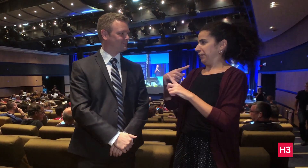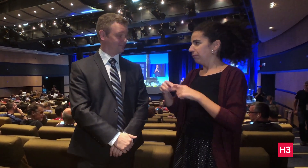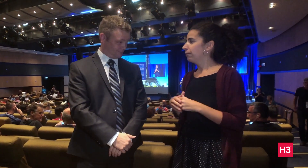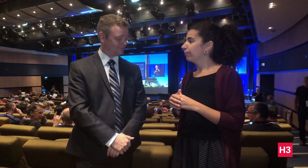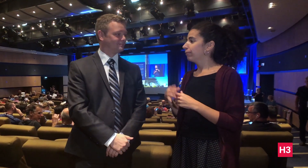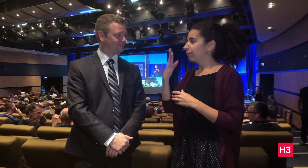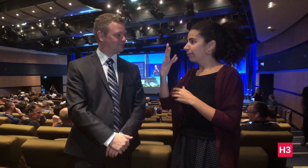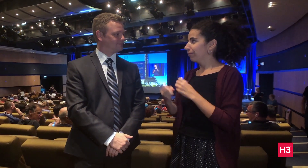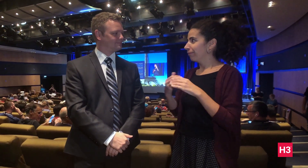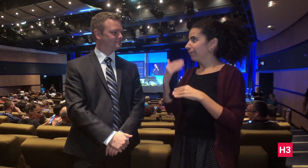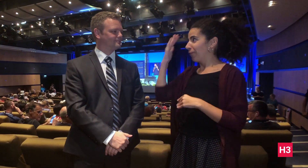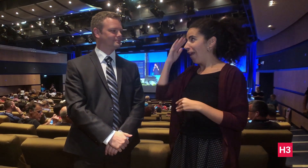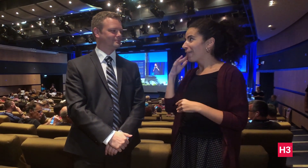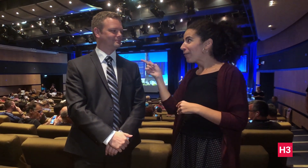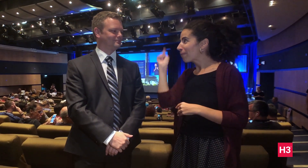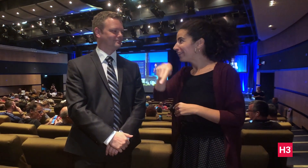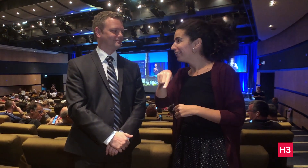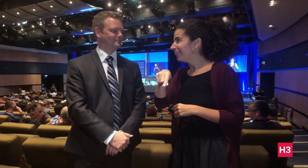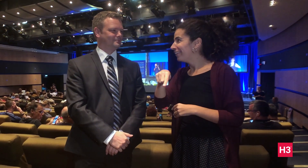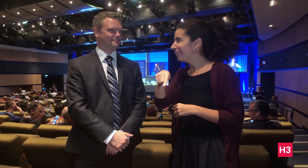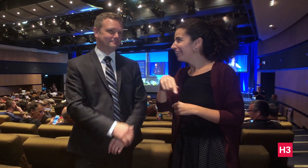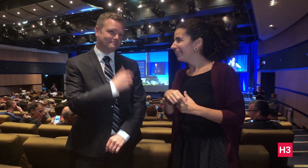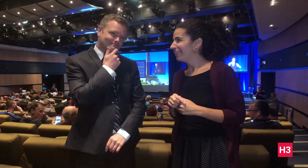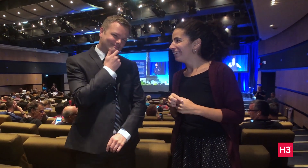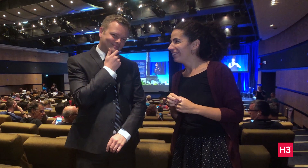That is positive. Will you attend Korea?